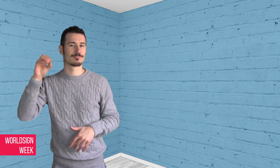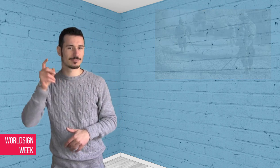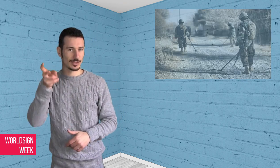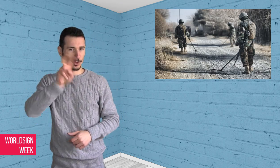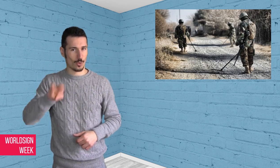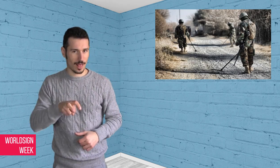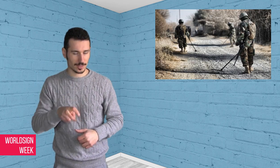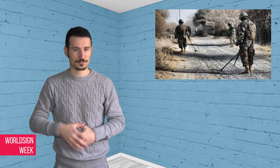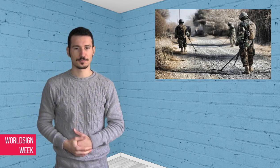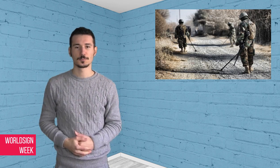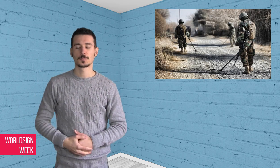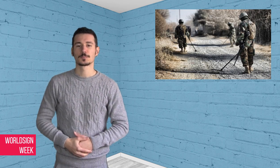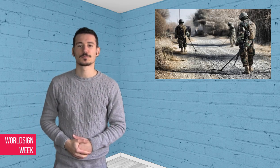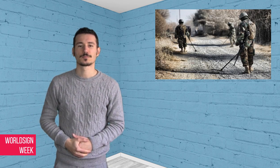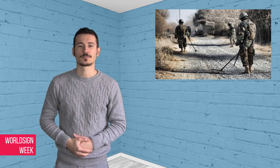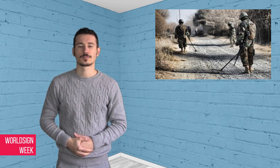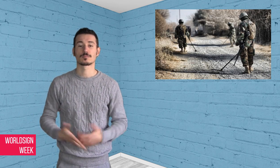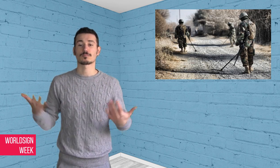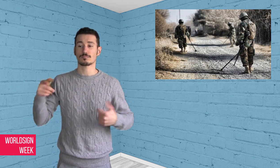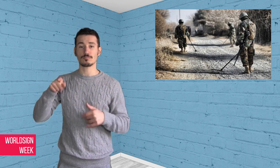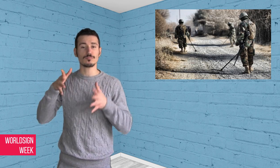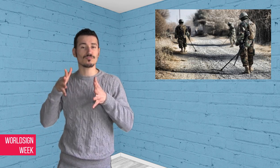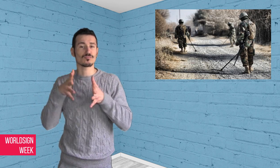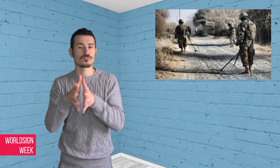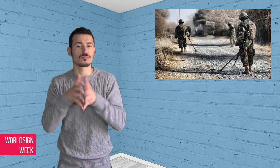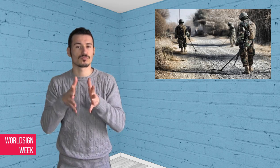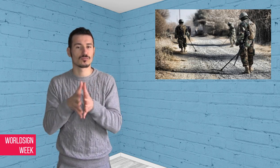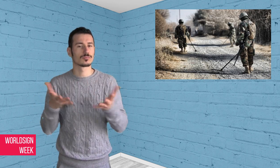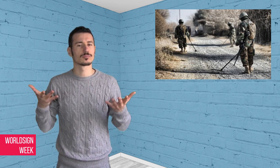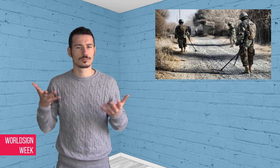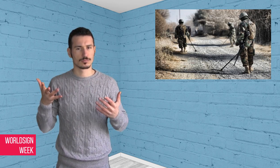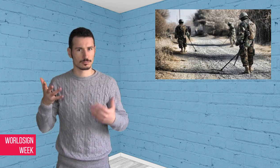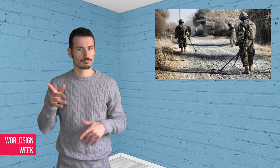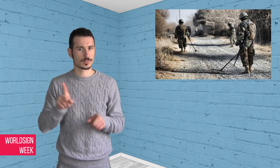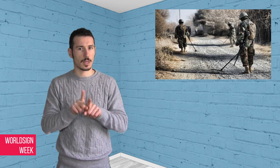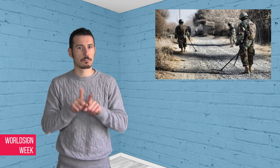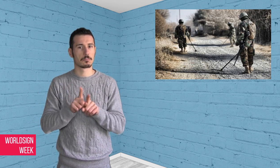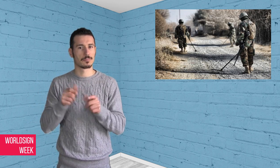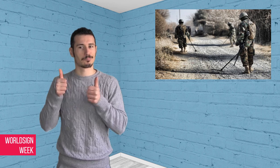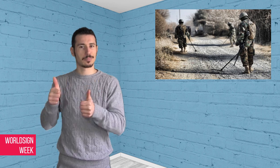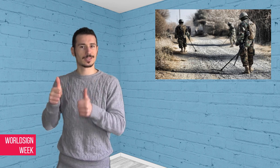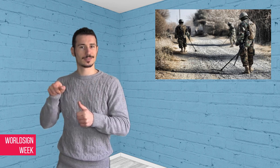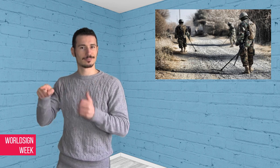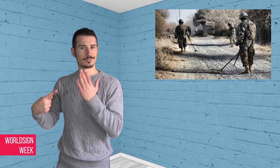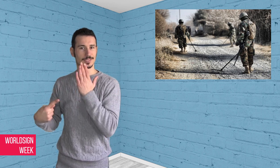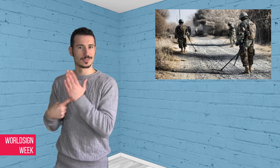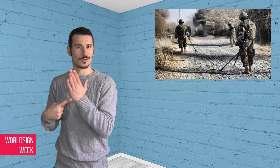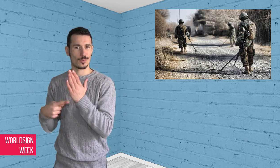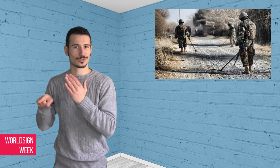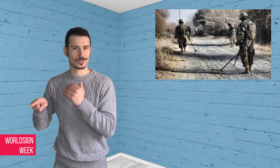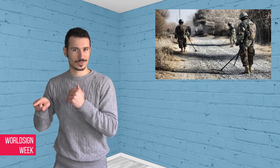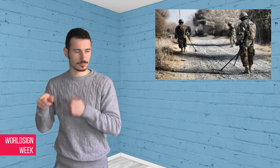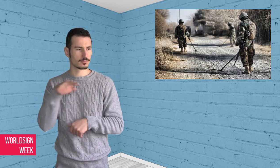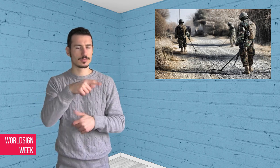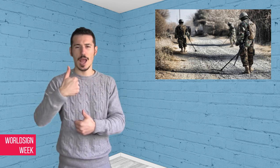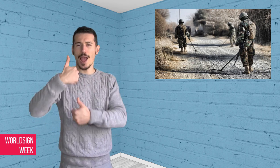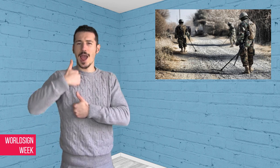and defuse landmines. The child prodigy is a 10th grader from the